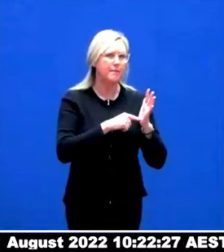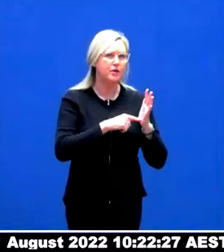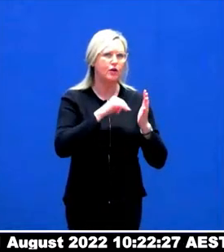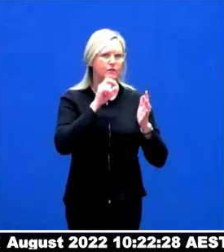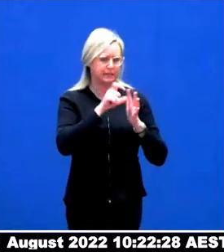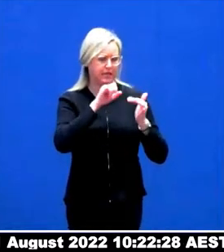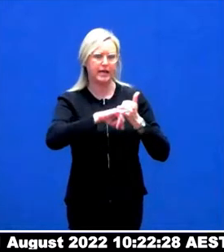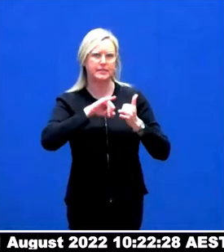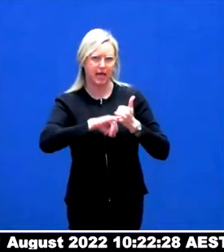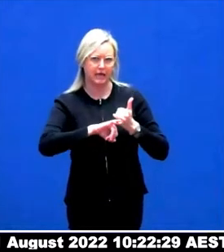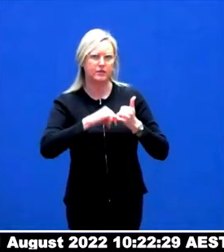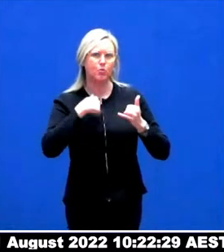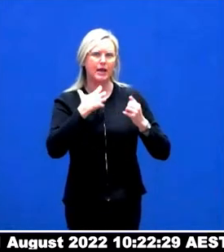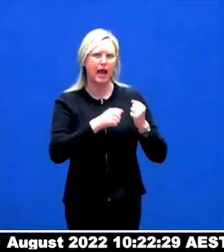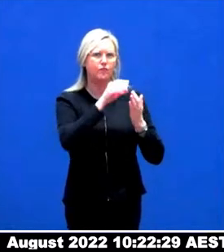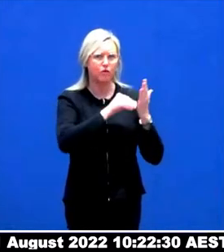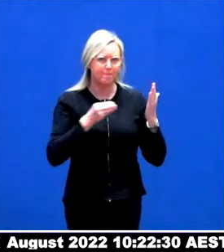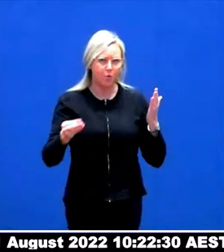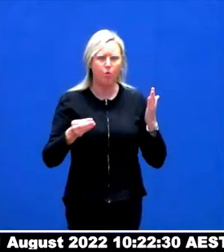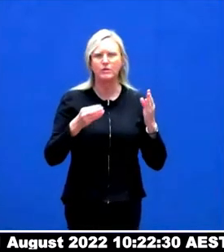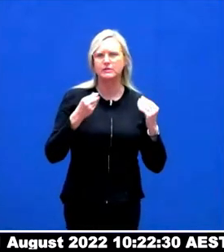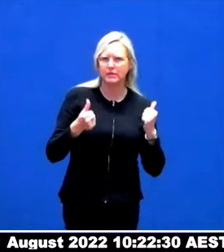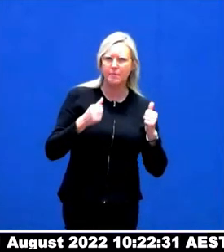associated documents for the Budget, we do do some reporting in relation to the